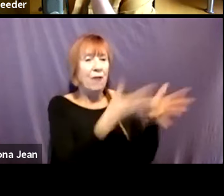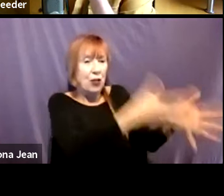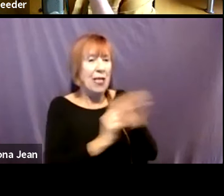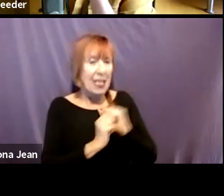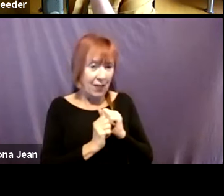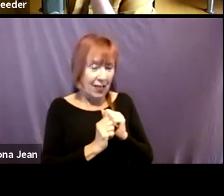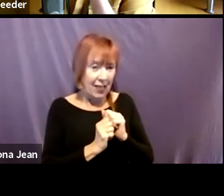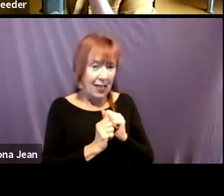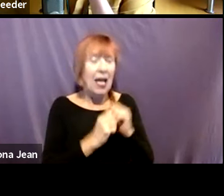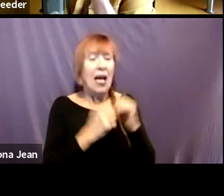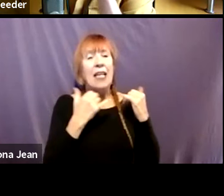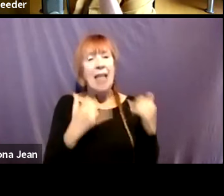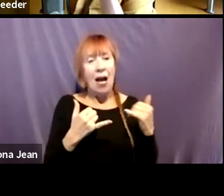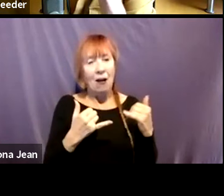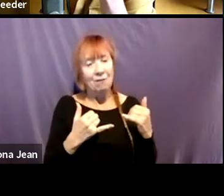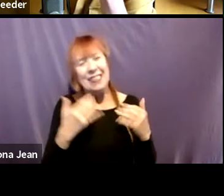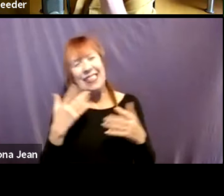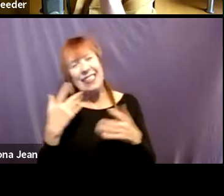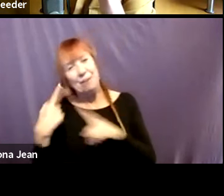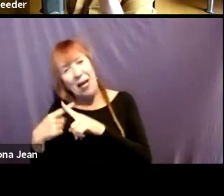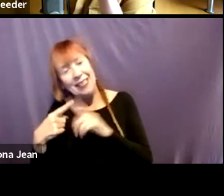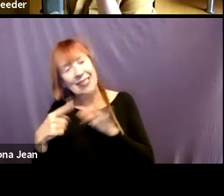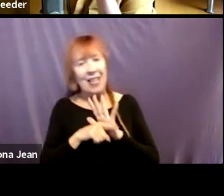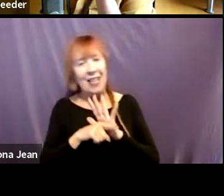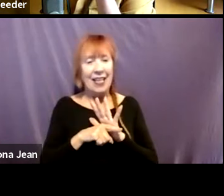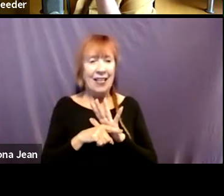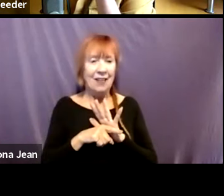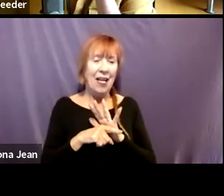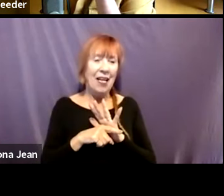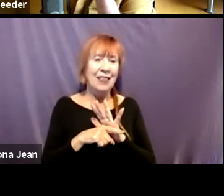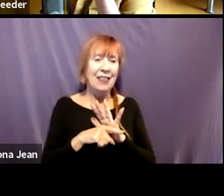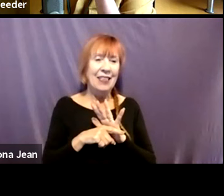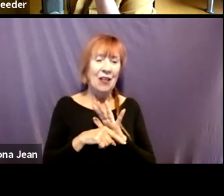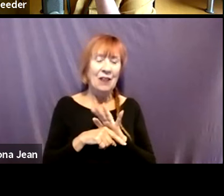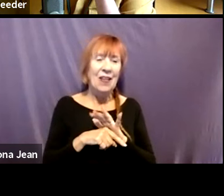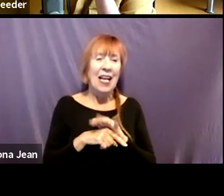start picking it apart, and they'll call up and say, "Oh, you know, this isn't for us".